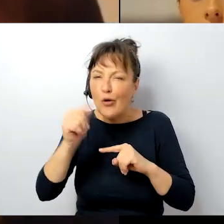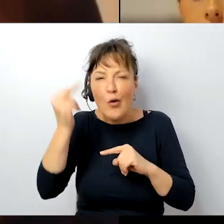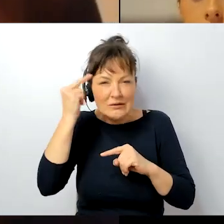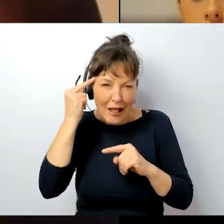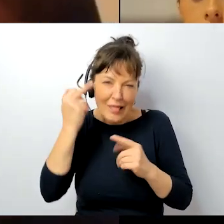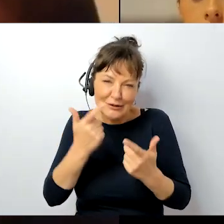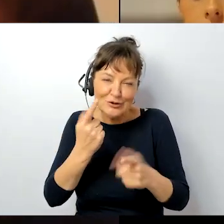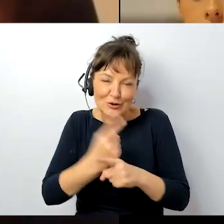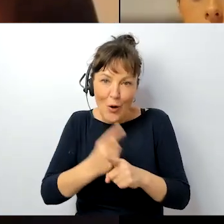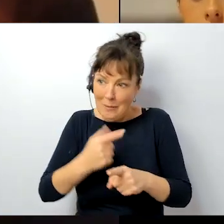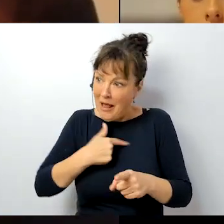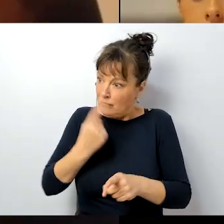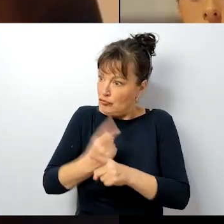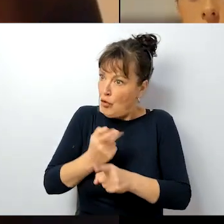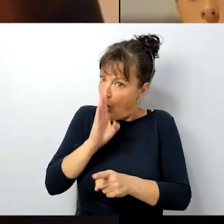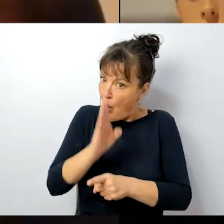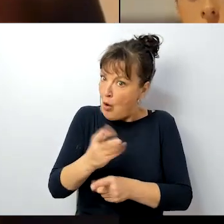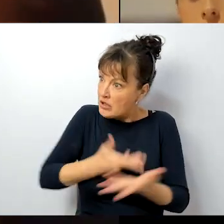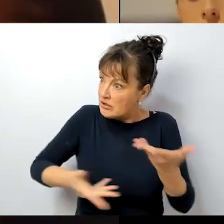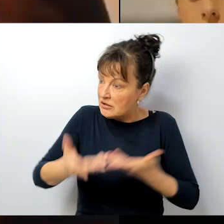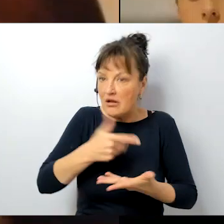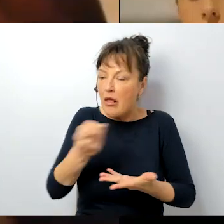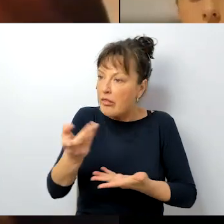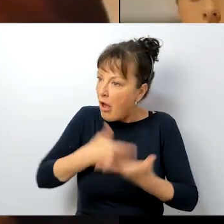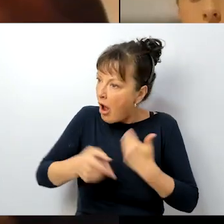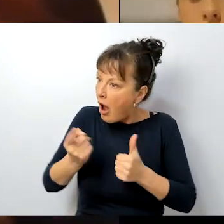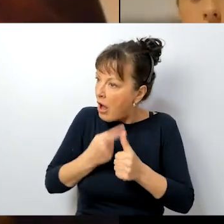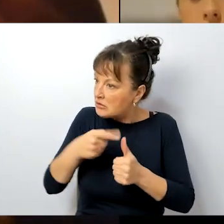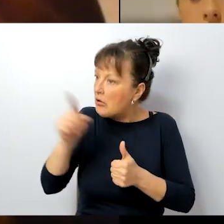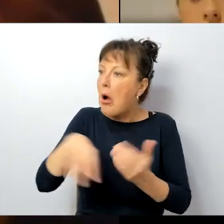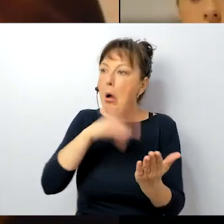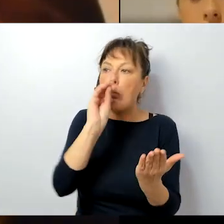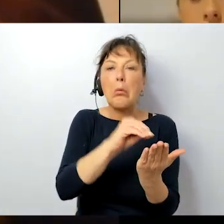it seriously and they're not being silly, then it tends to get a lot better answers than you